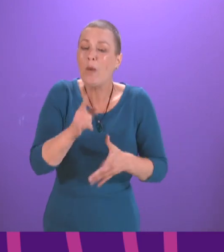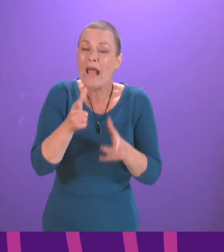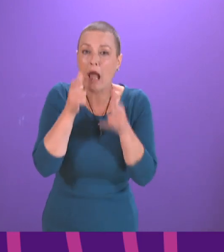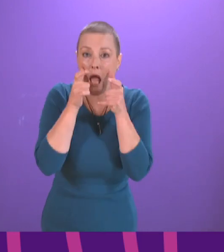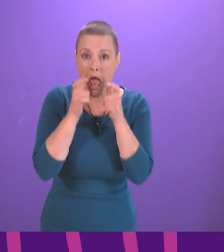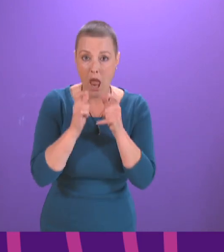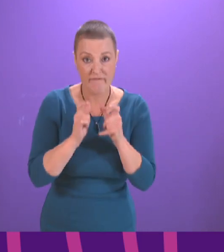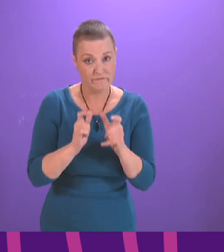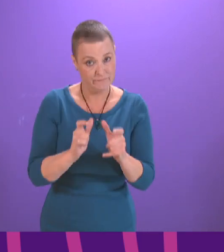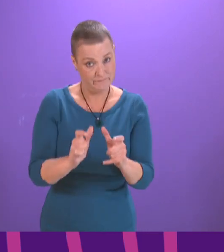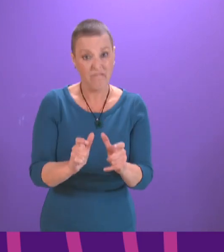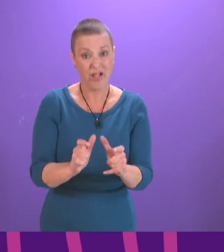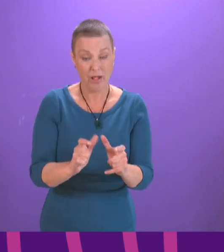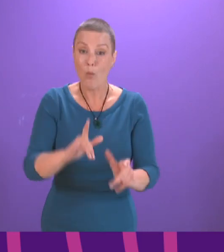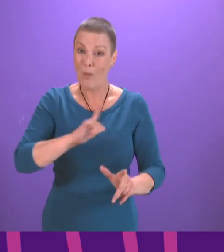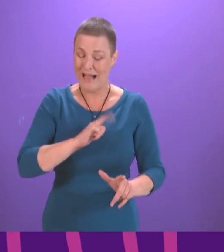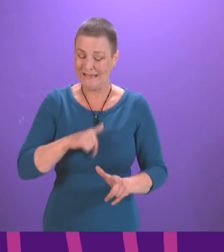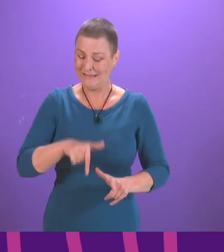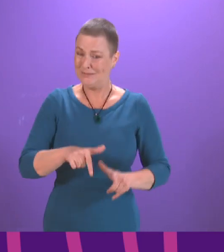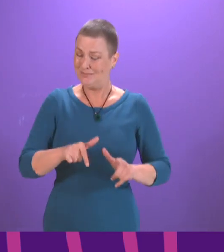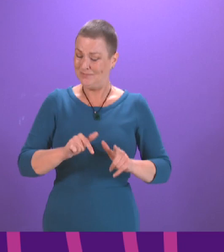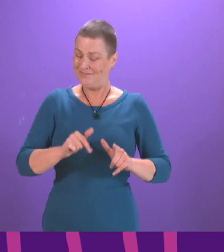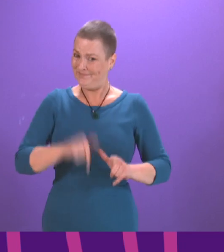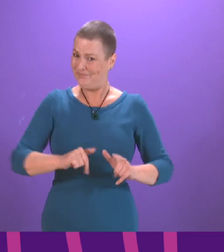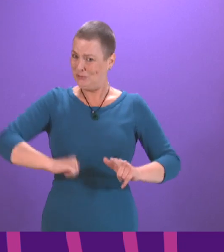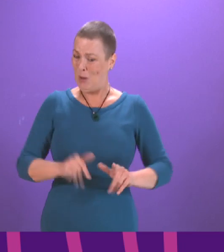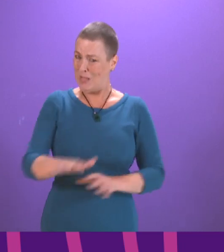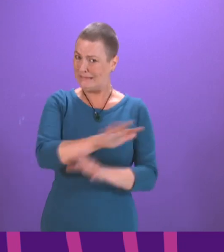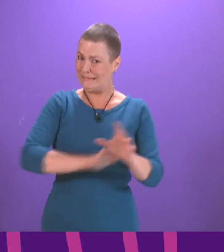the situation here at home and across the United Kingdom and Europe is very fragile,